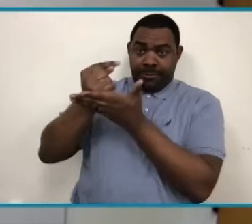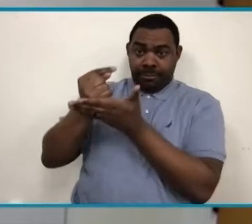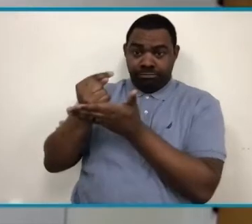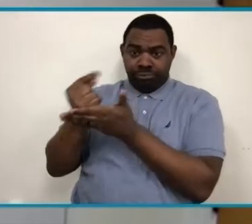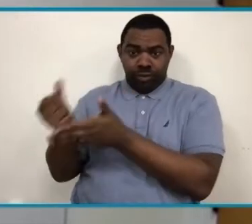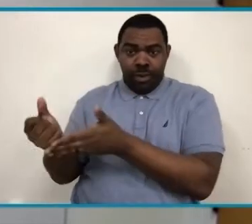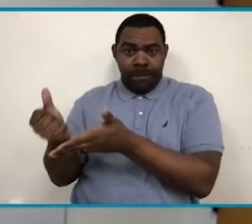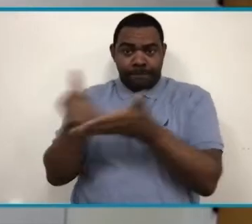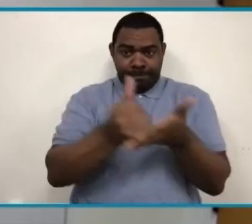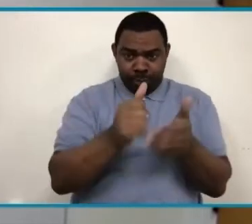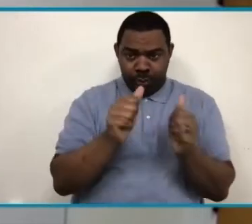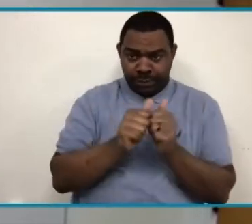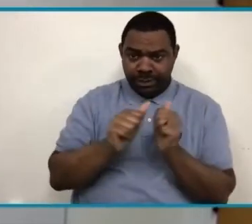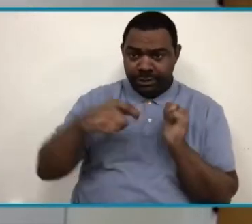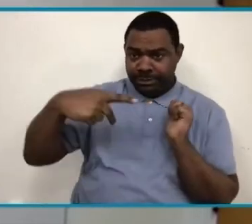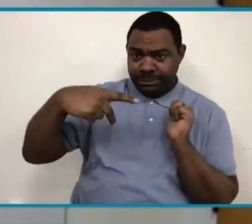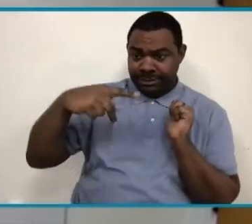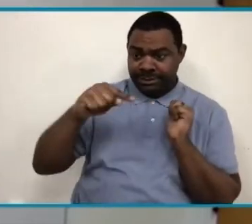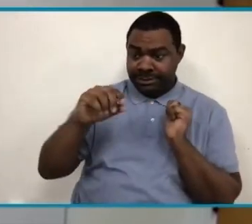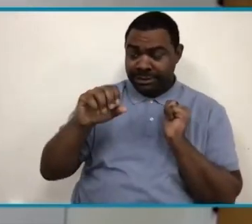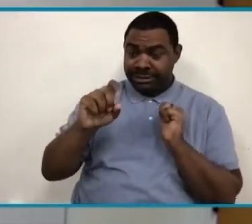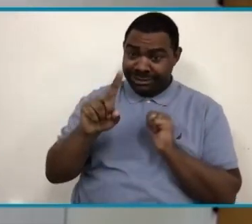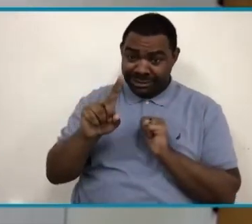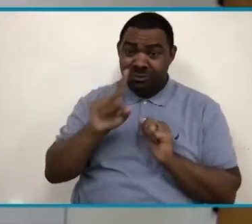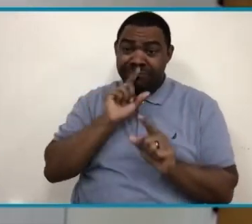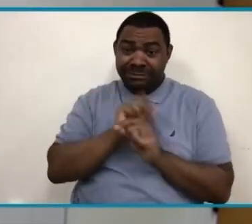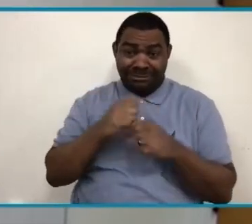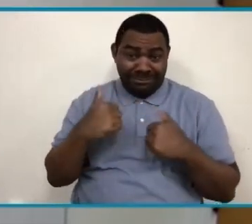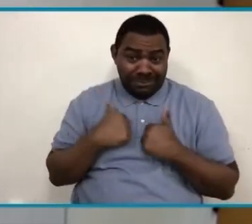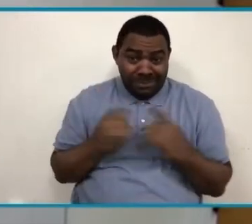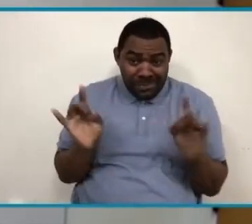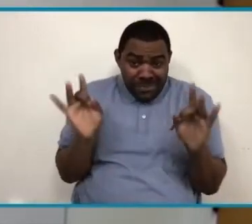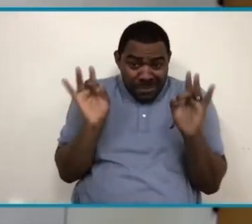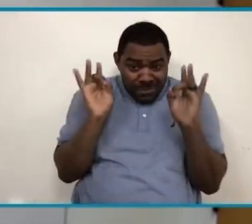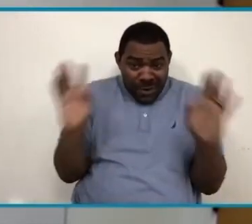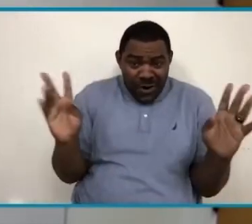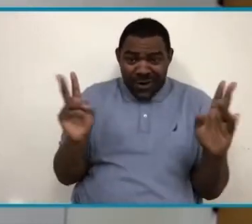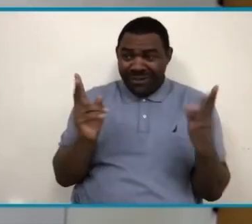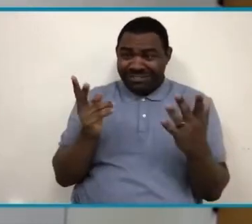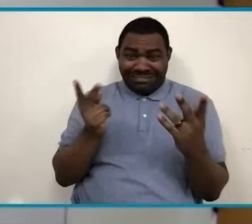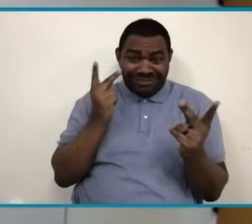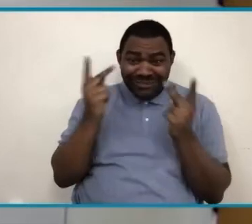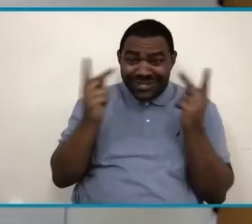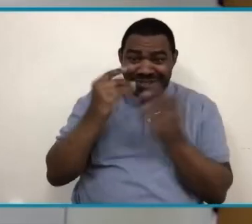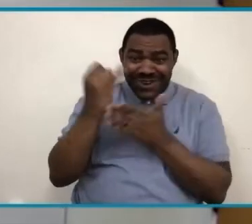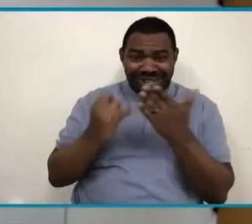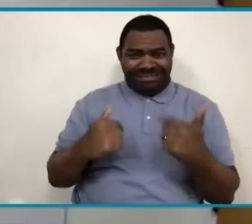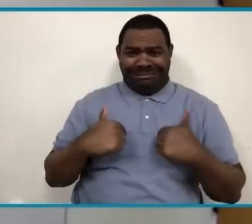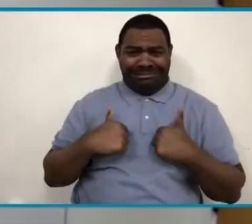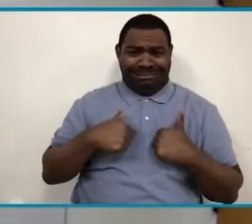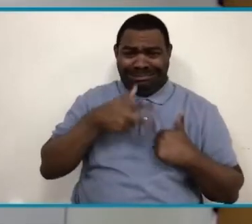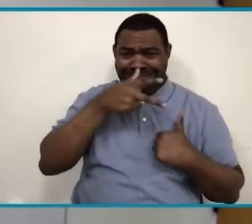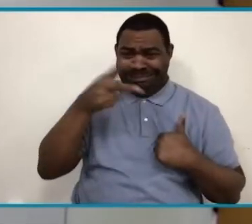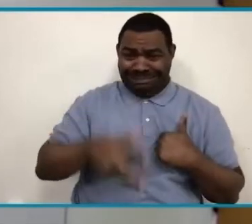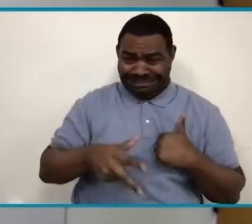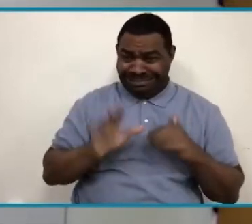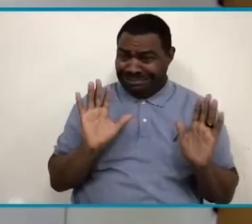I’m actually pretty terrible at visual arts but I it's still quite interesting